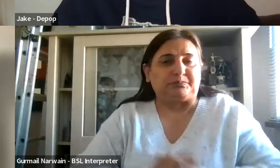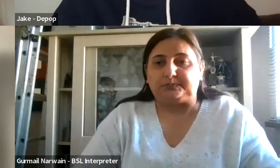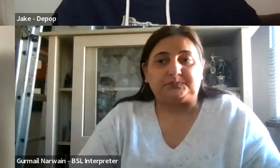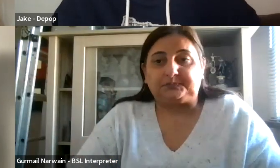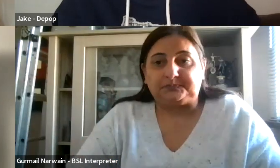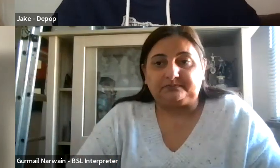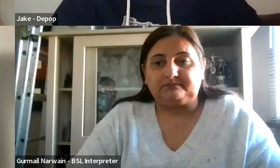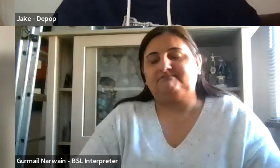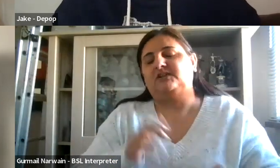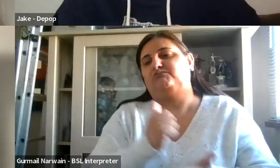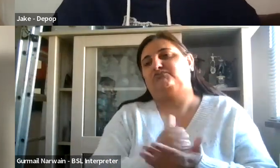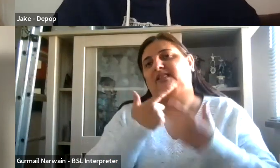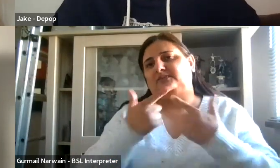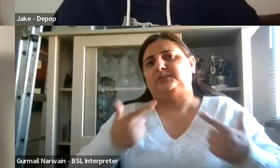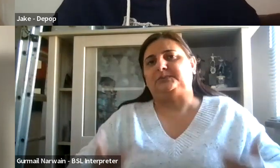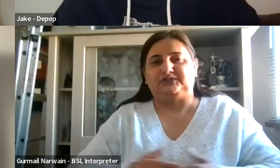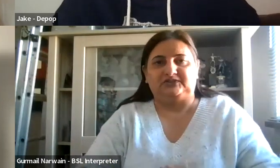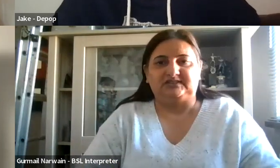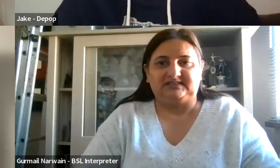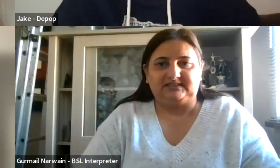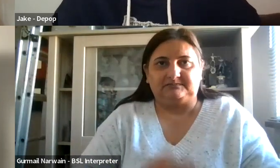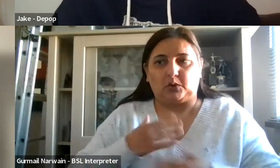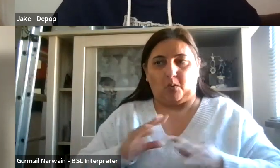Brilliant, thank you so much. That's brilliant. Thank you so much. I'll be quiet now, Lee. I'll be quiet now Lee.